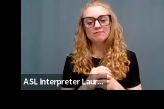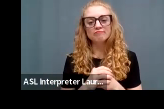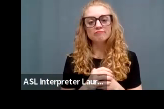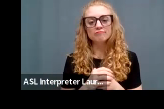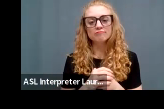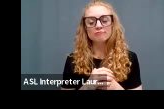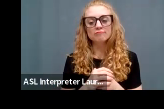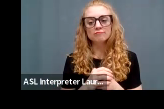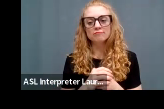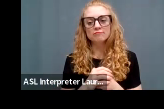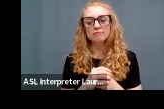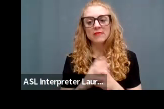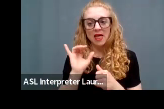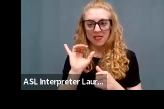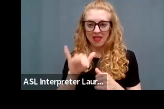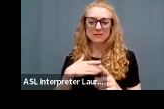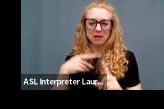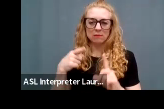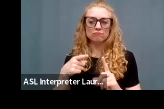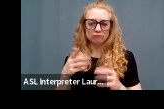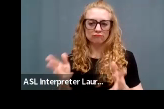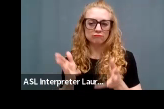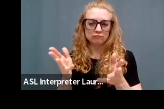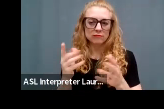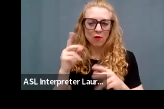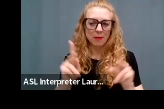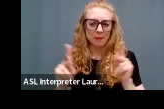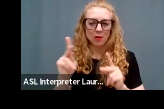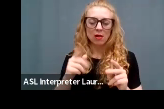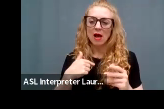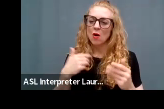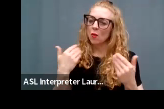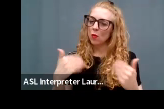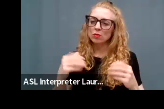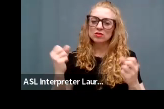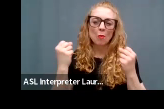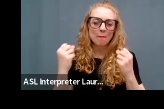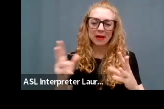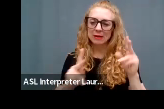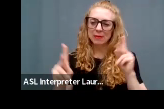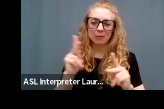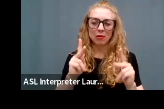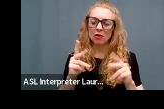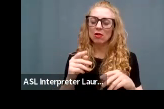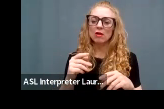behind what I do most of the time uh I have had so many clients who we've automated their entire